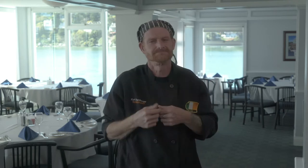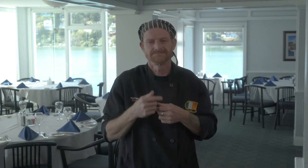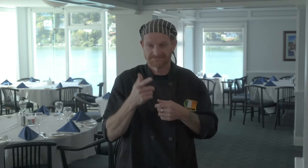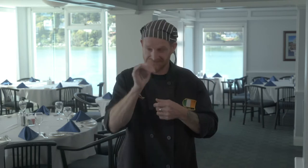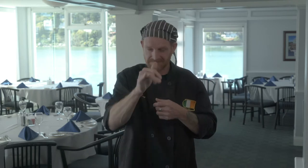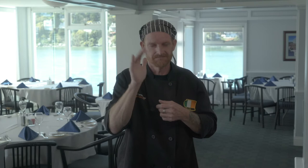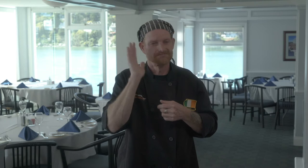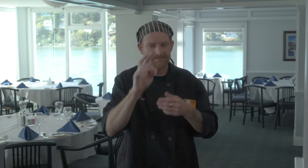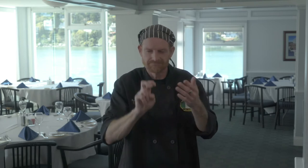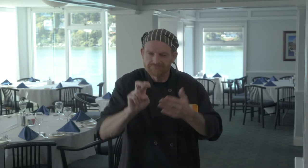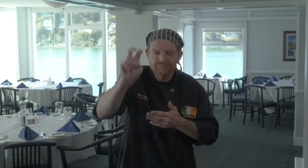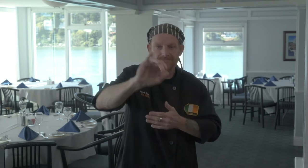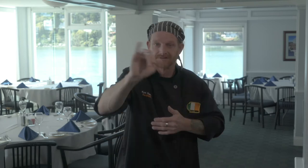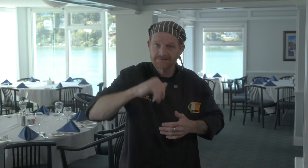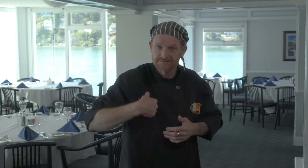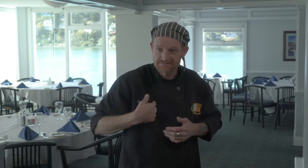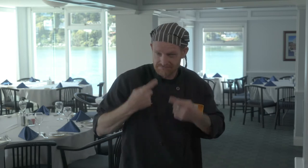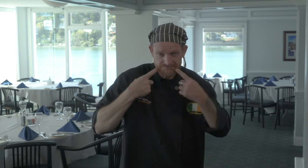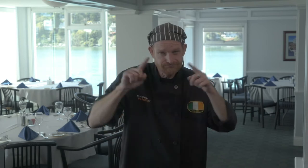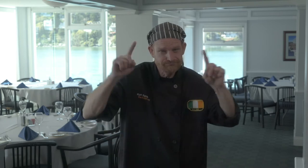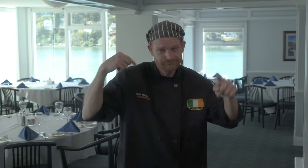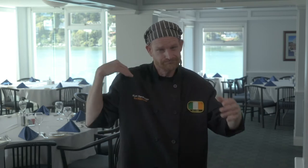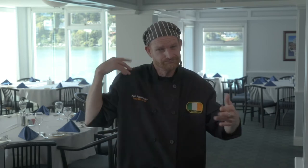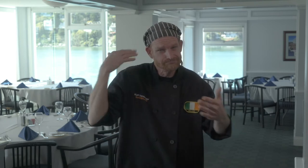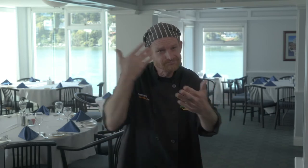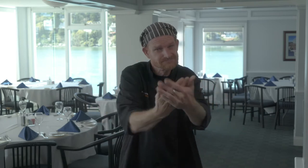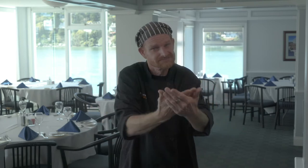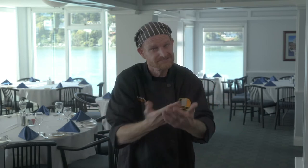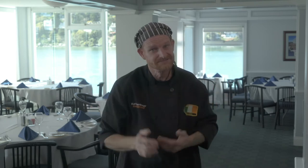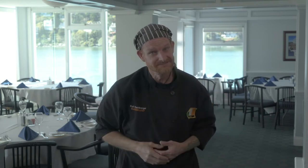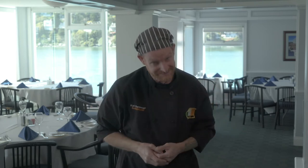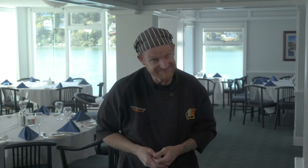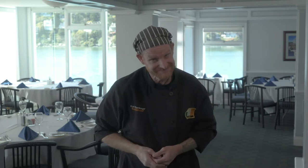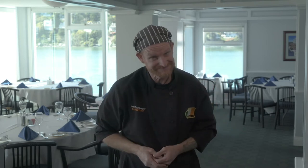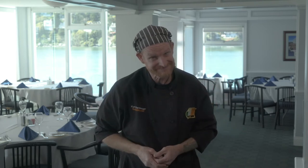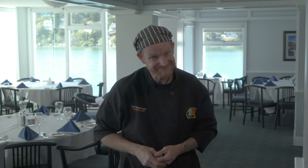Just like me. I did the same and I became a well-known chef.